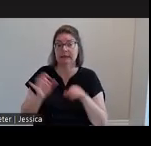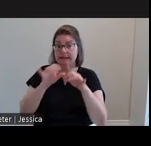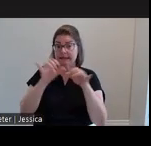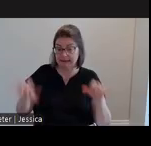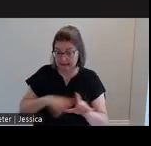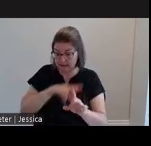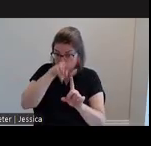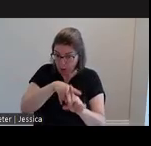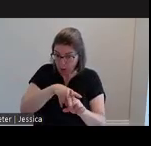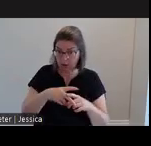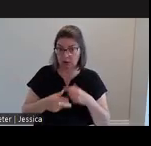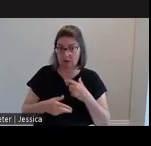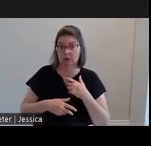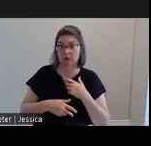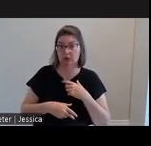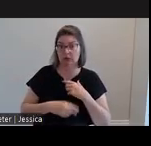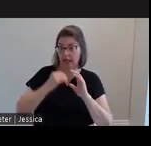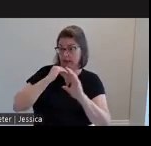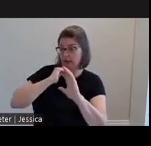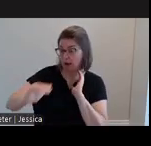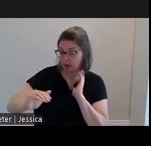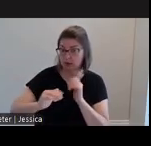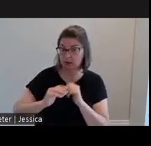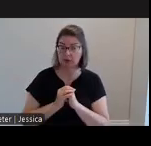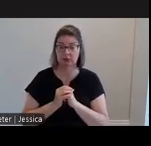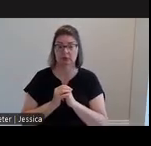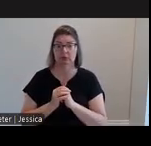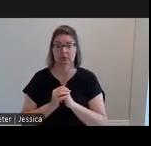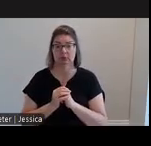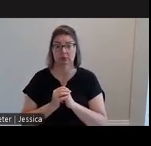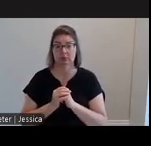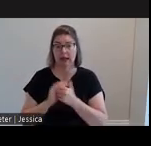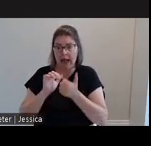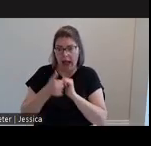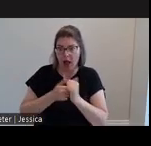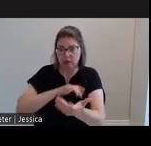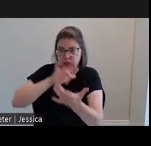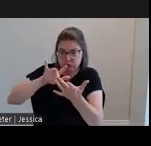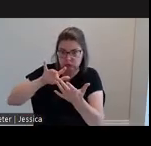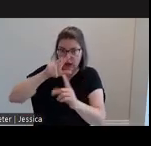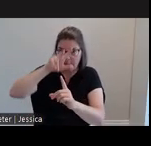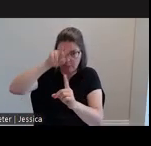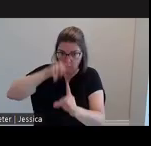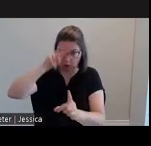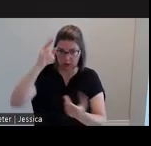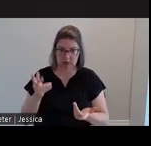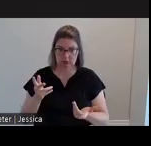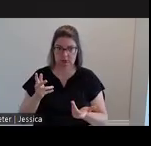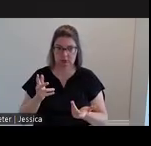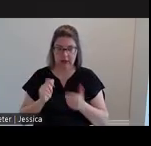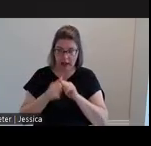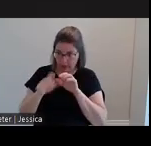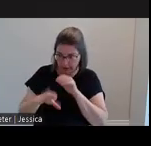Is it a direct email? Being considerate of how do they actually come to you? How do they find a way to book the consult?